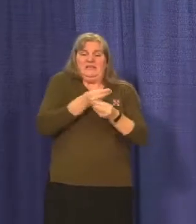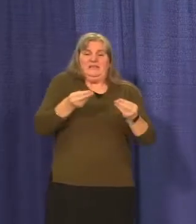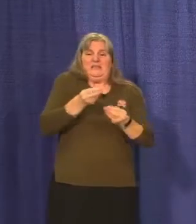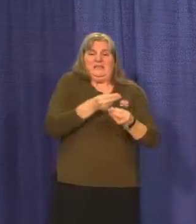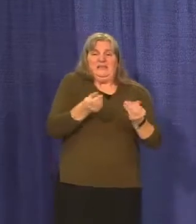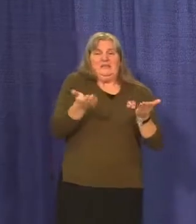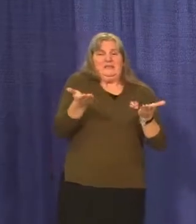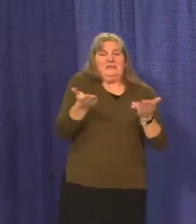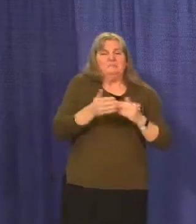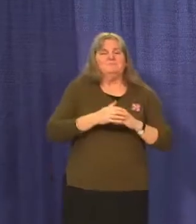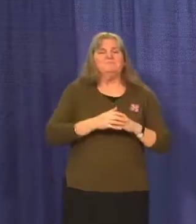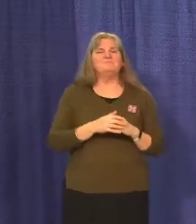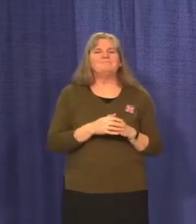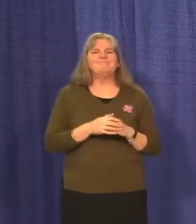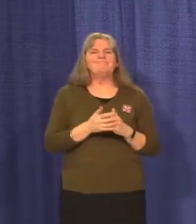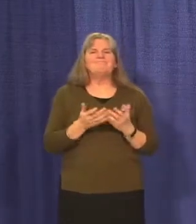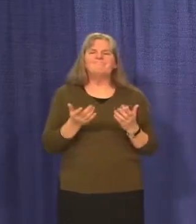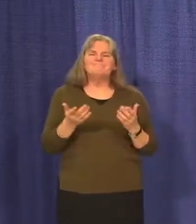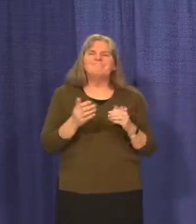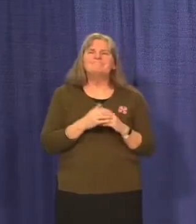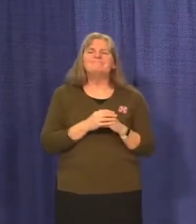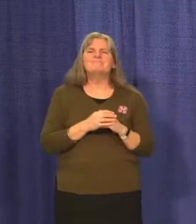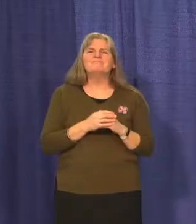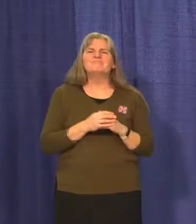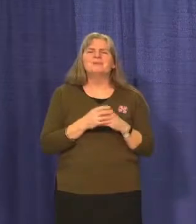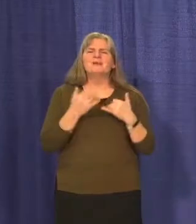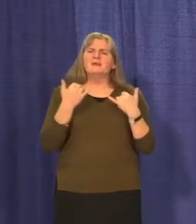infection. There is no need at this point